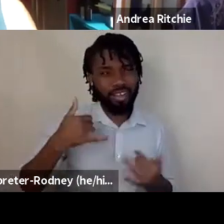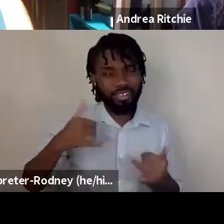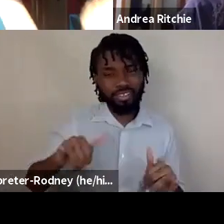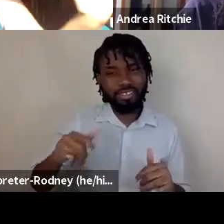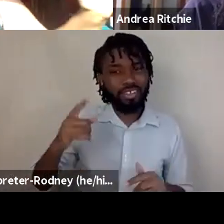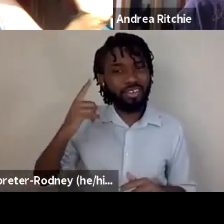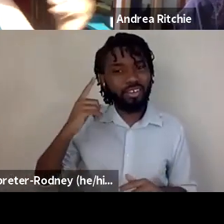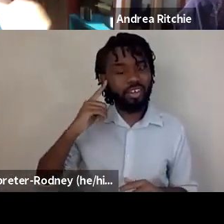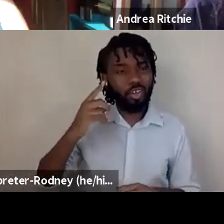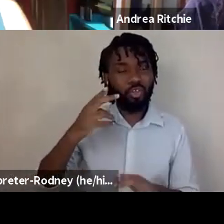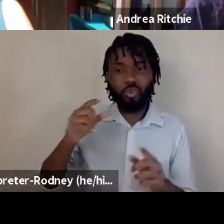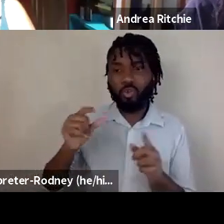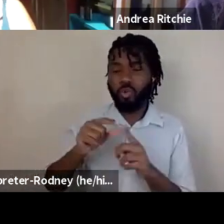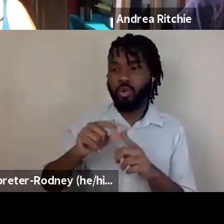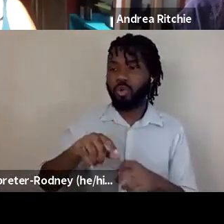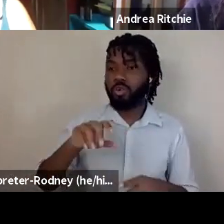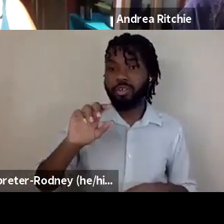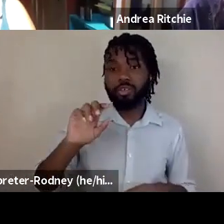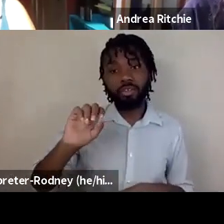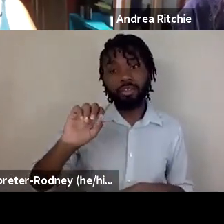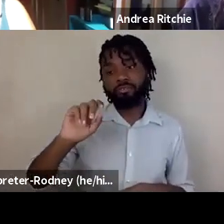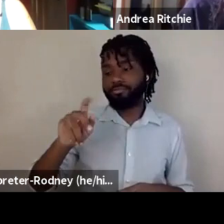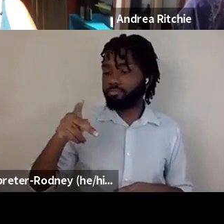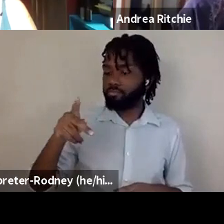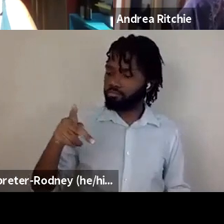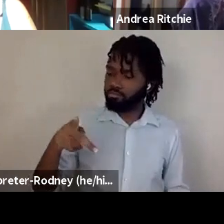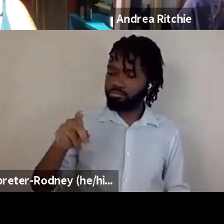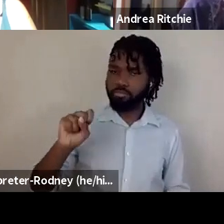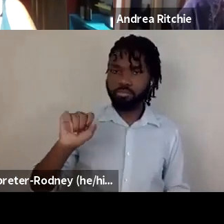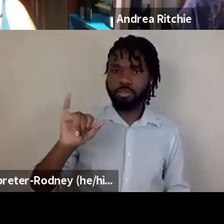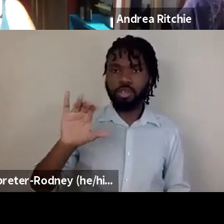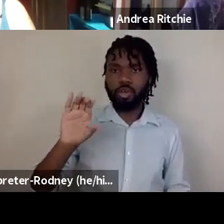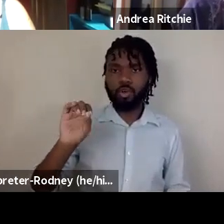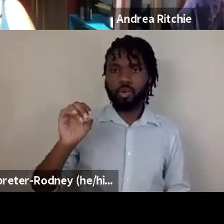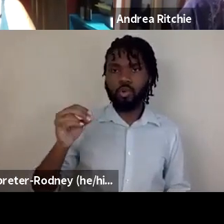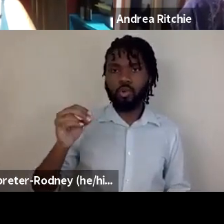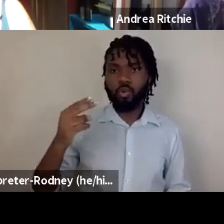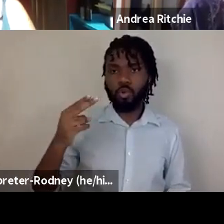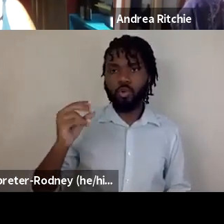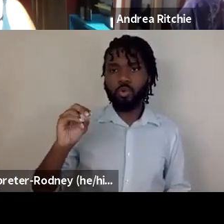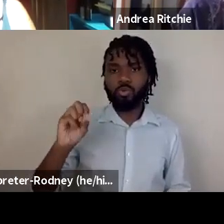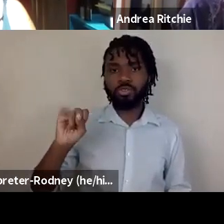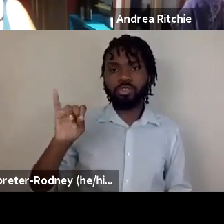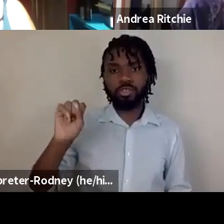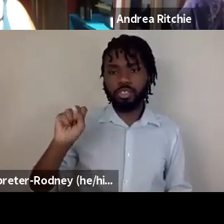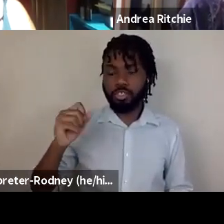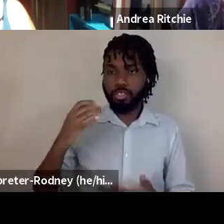and I'm like, ooh, I don't know. So I asked three big questions to start